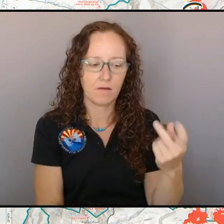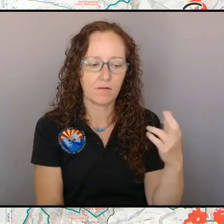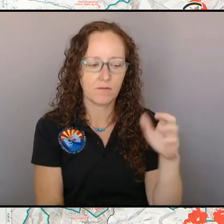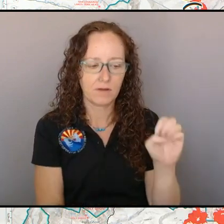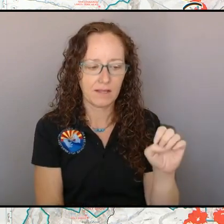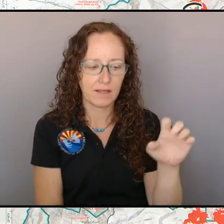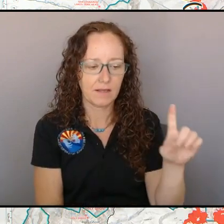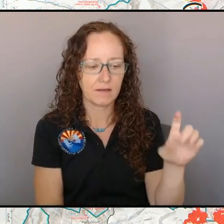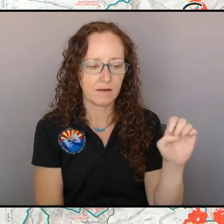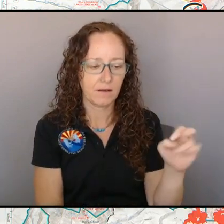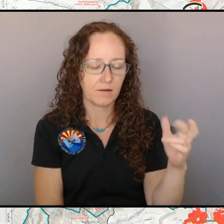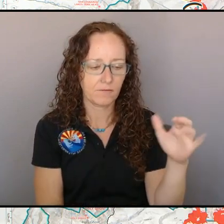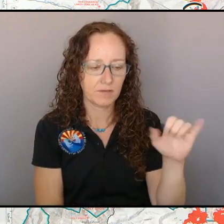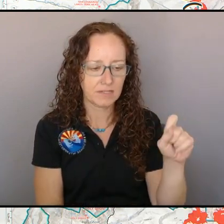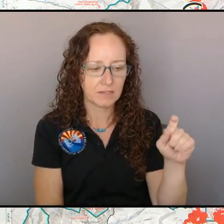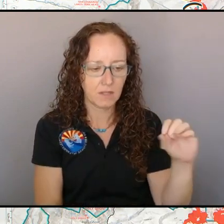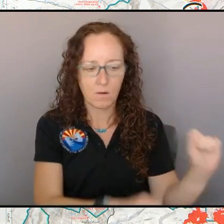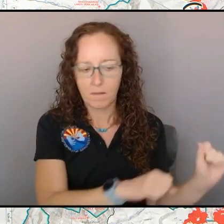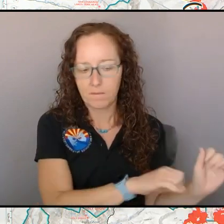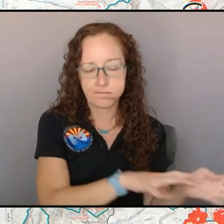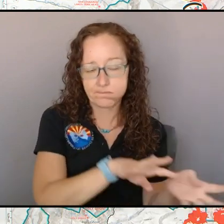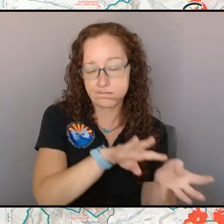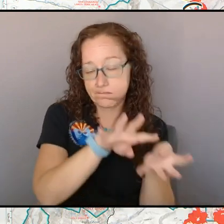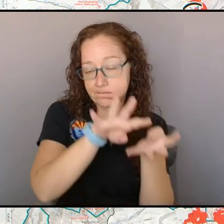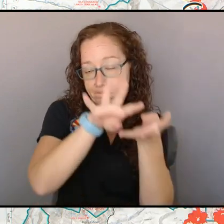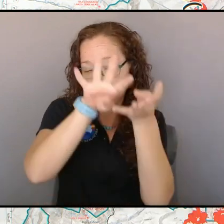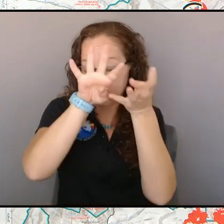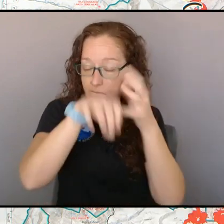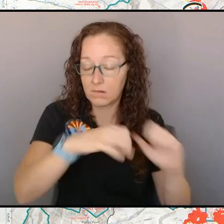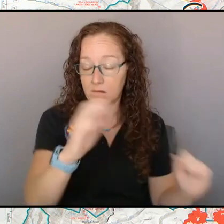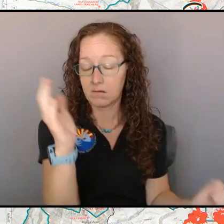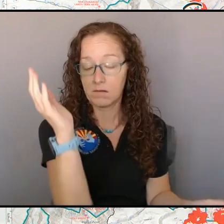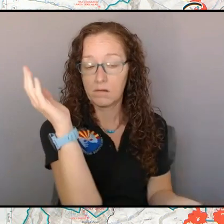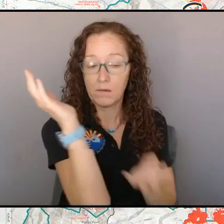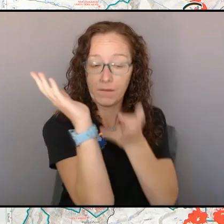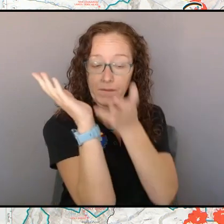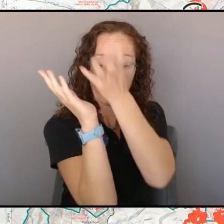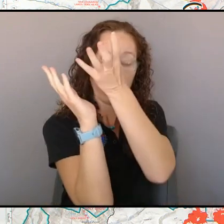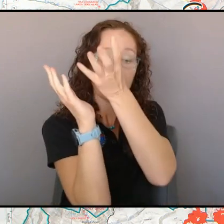them really try to turn east and south. As they go through